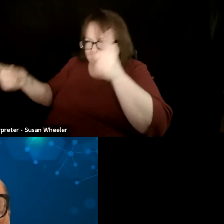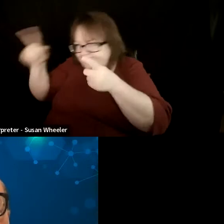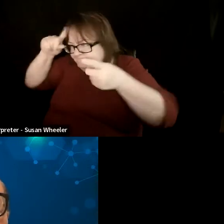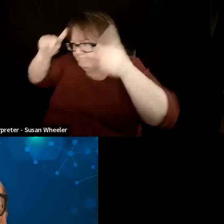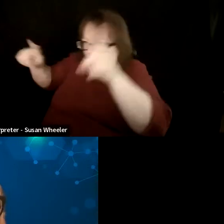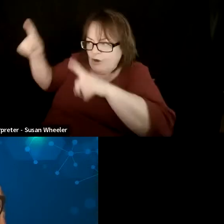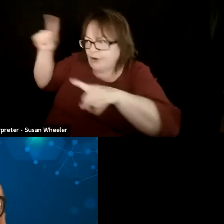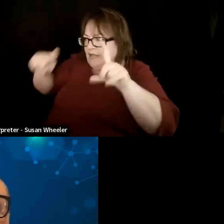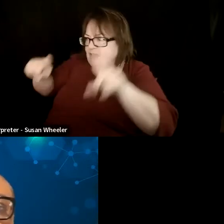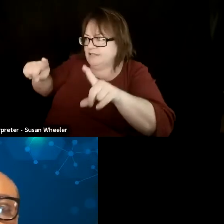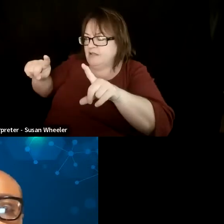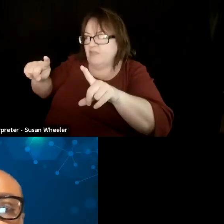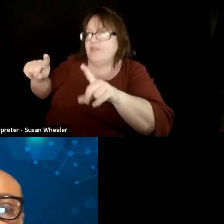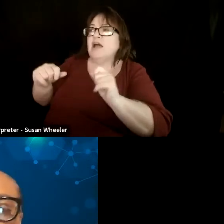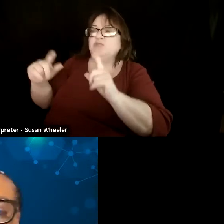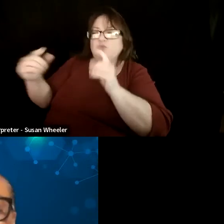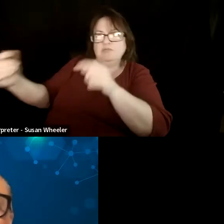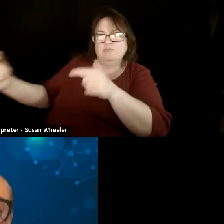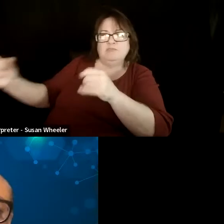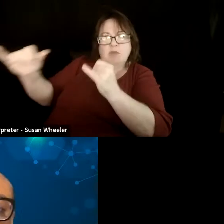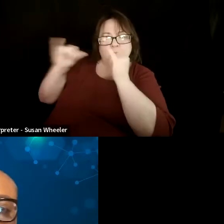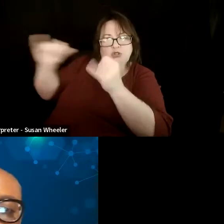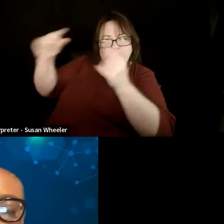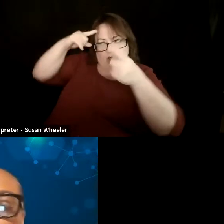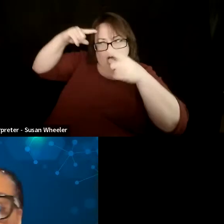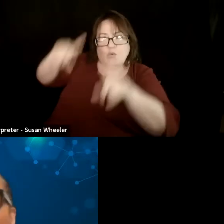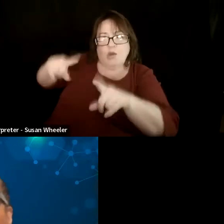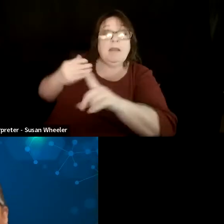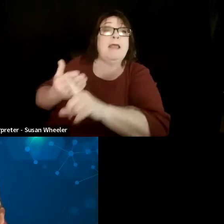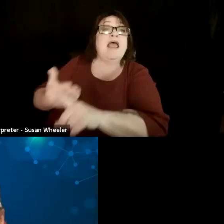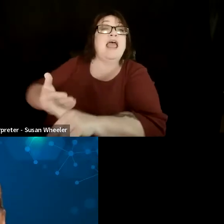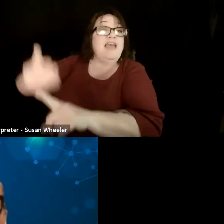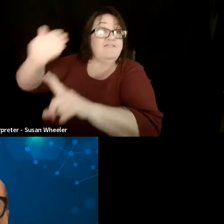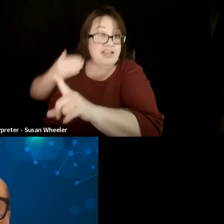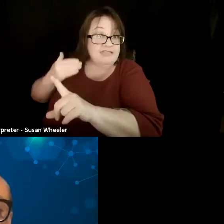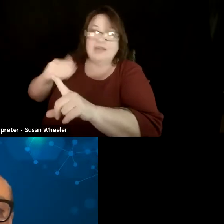and really come to a mutual agreement in advance and not after the fact.